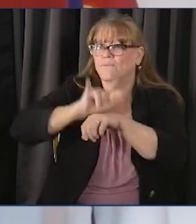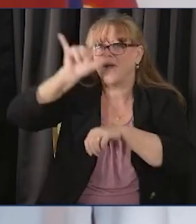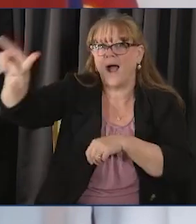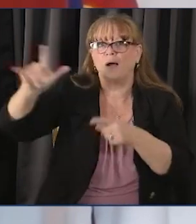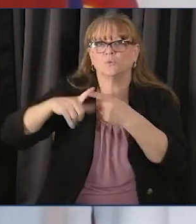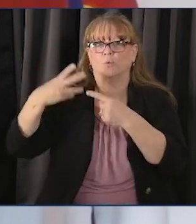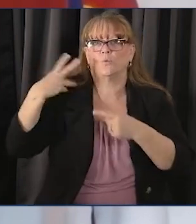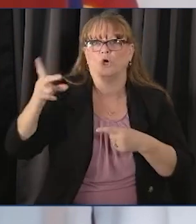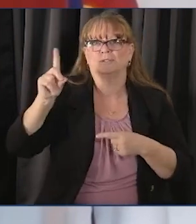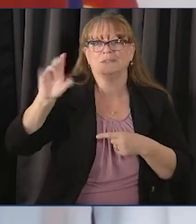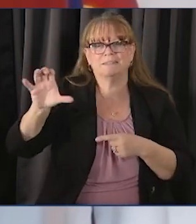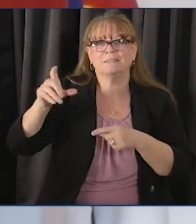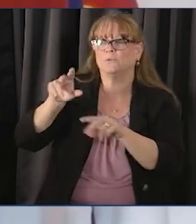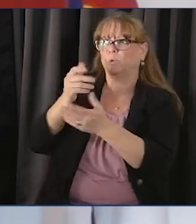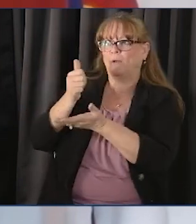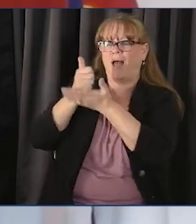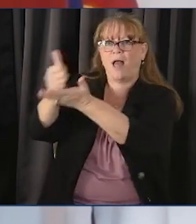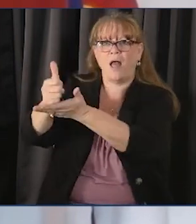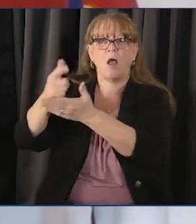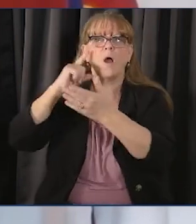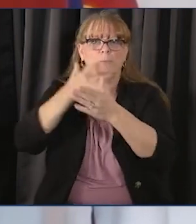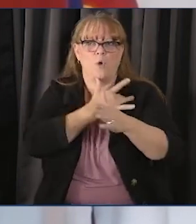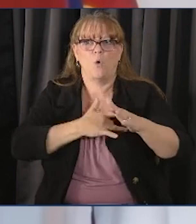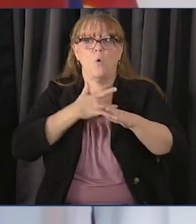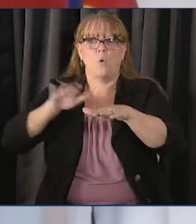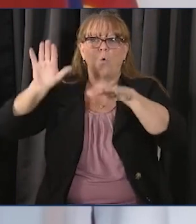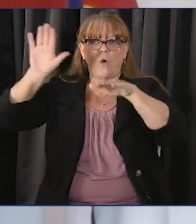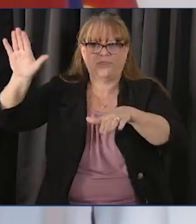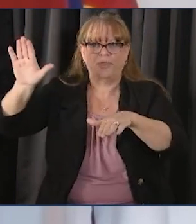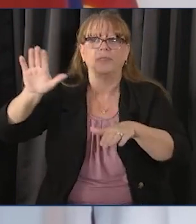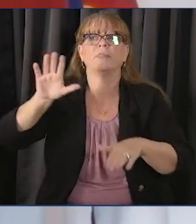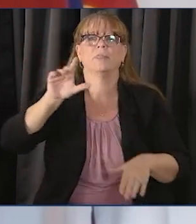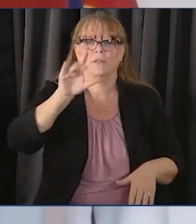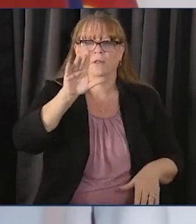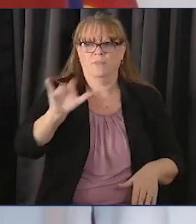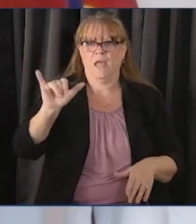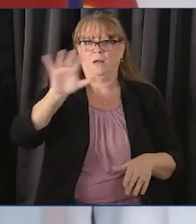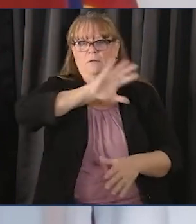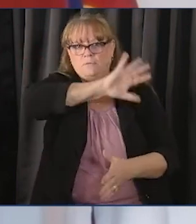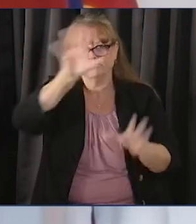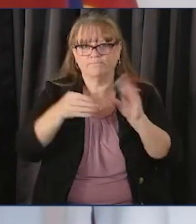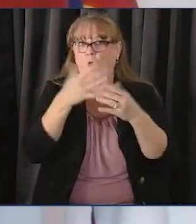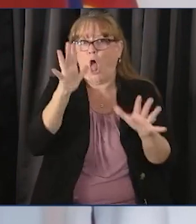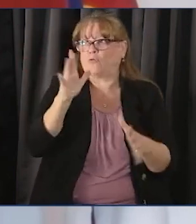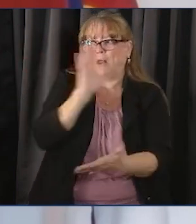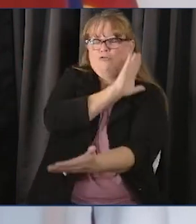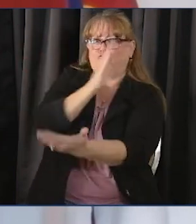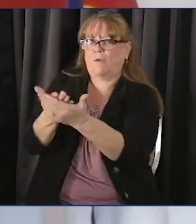Here in Colorado, we're monitoring the security situation we're getting fully briefed by our federal and local partners.